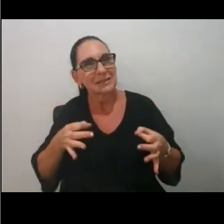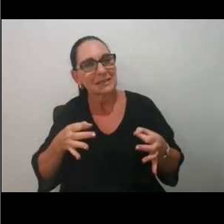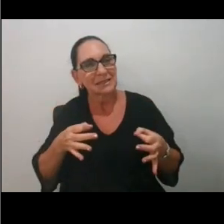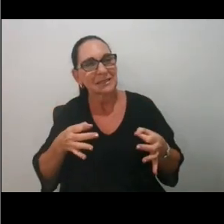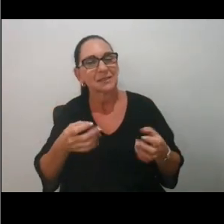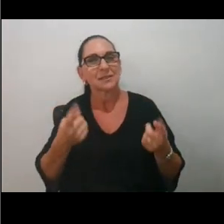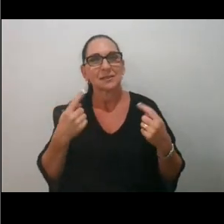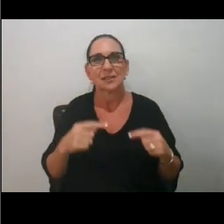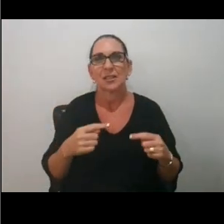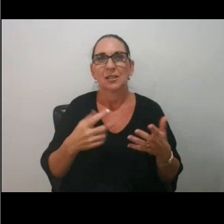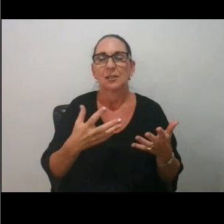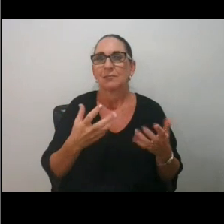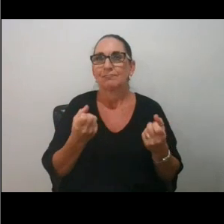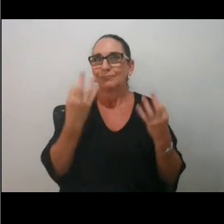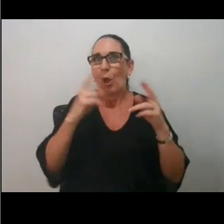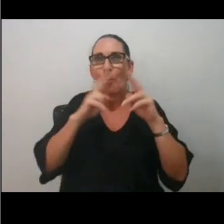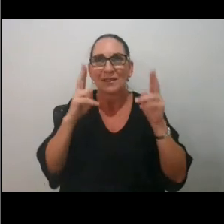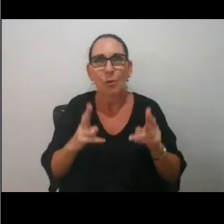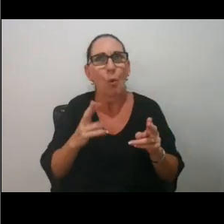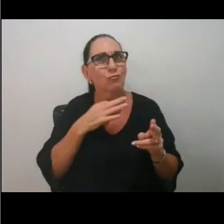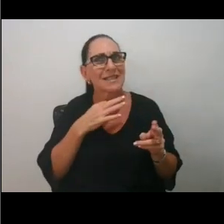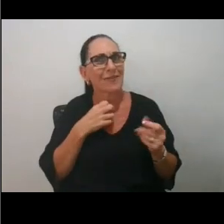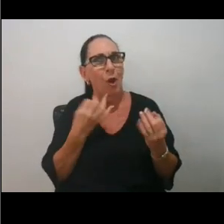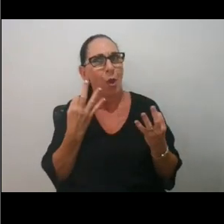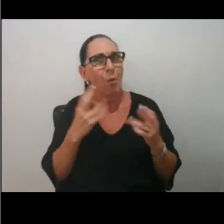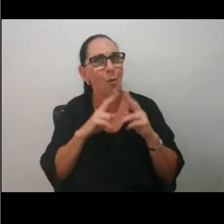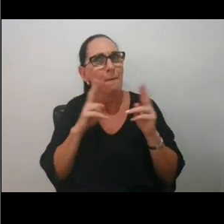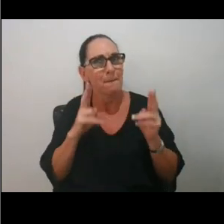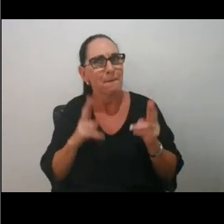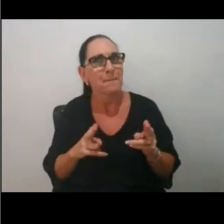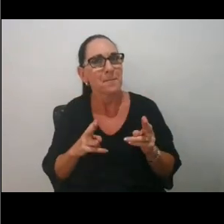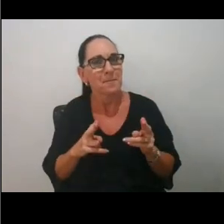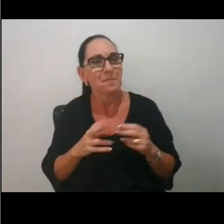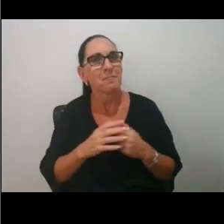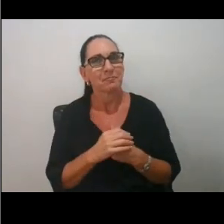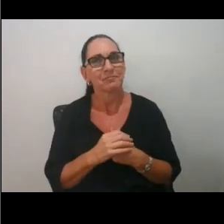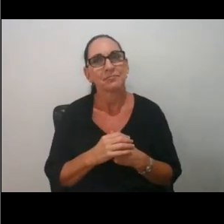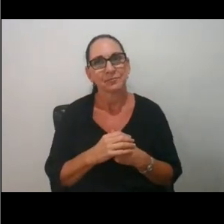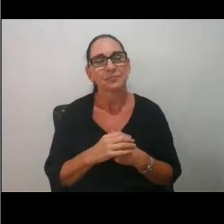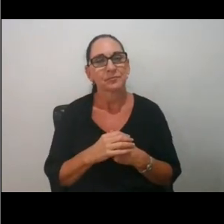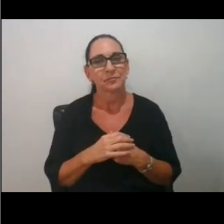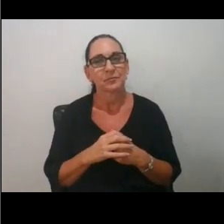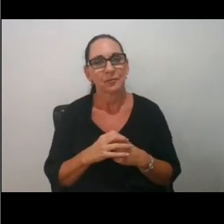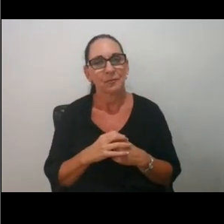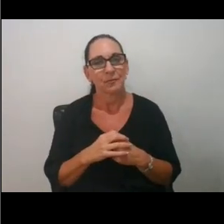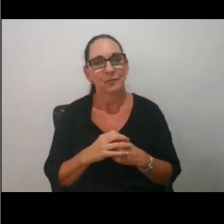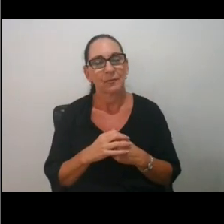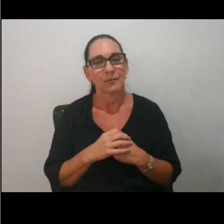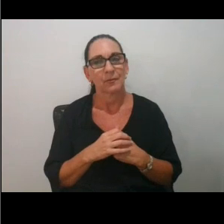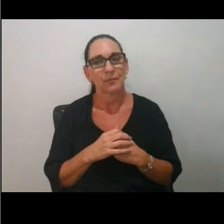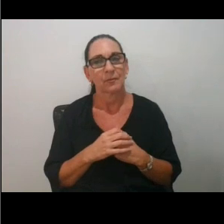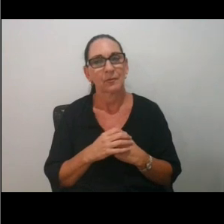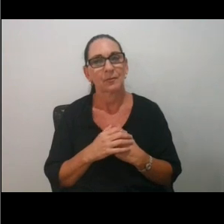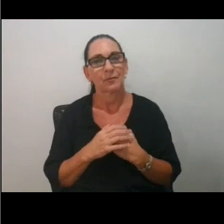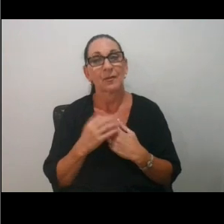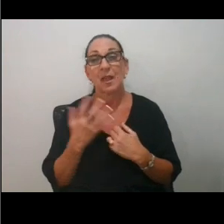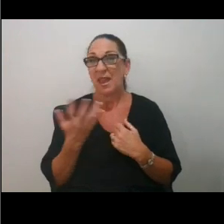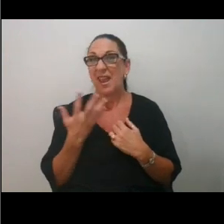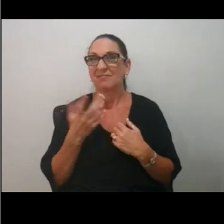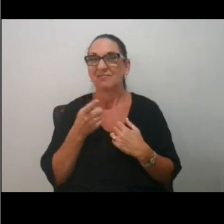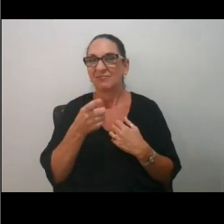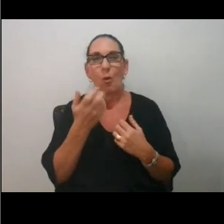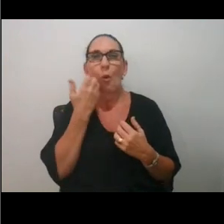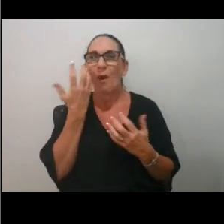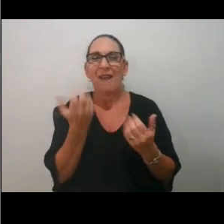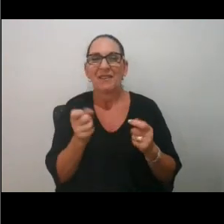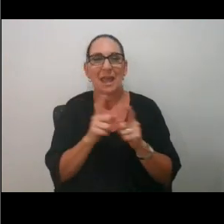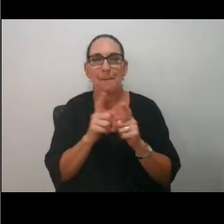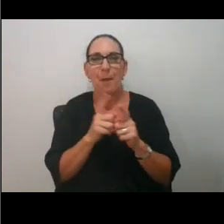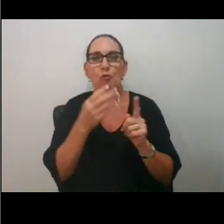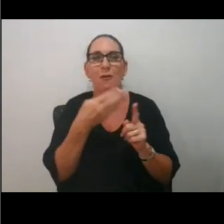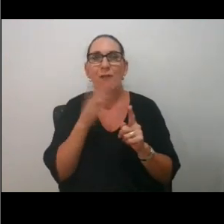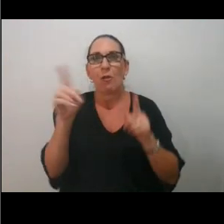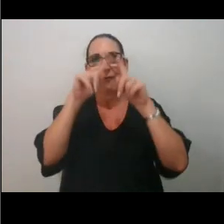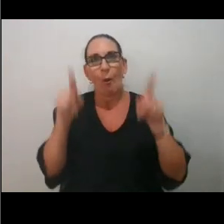homelessness so we have a referral form like QDAC has a referral form courts like forms so this